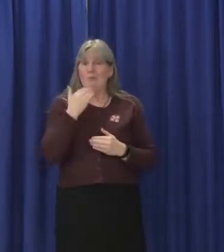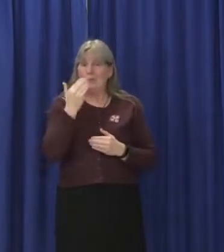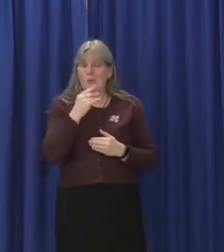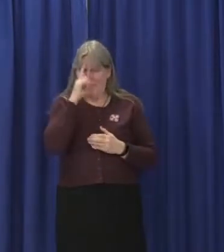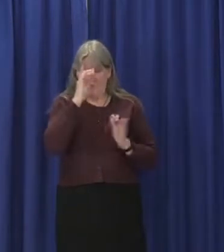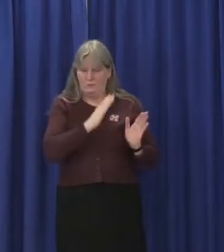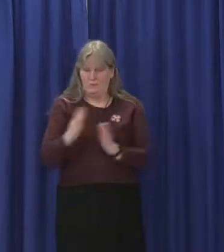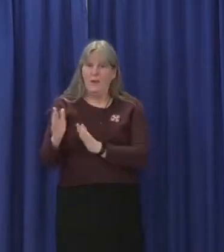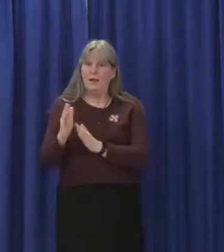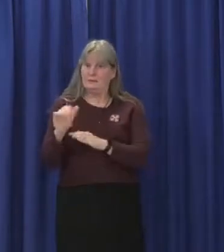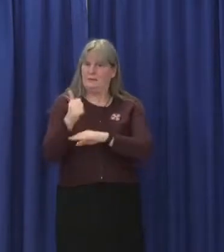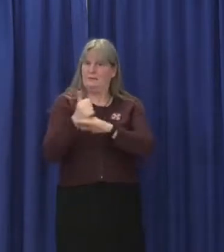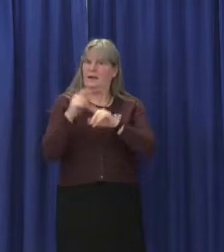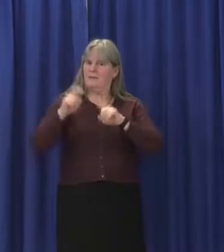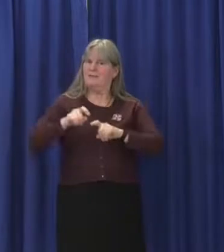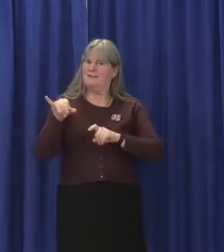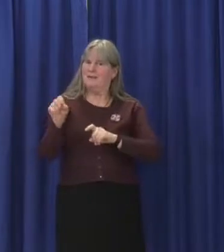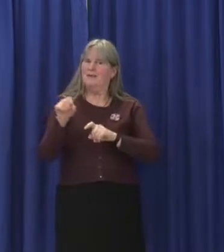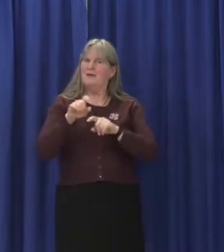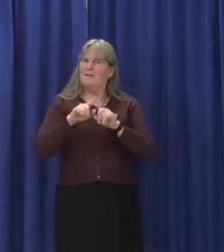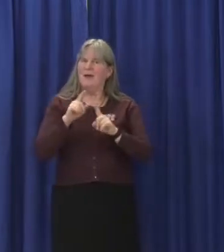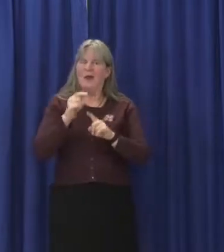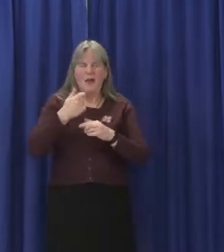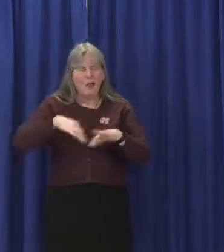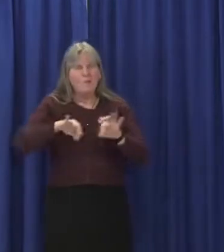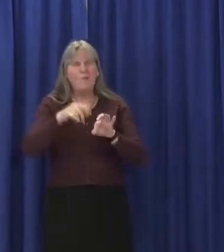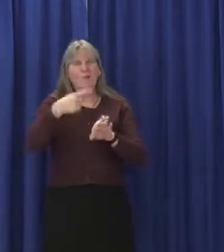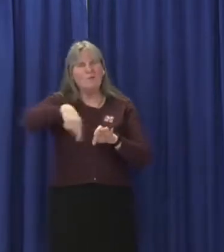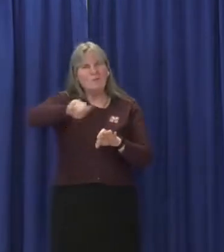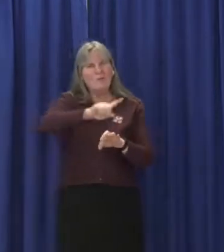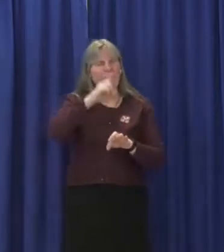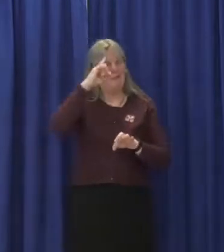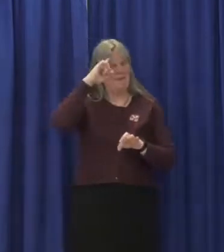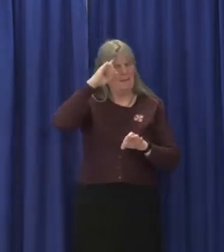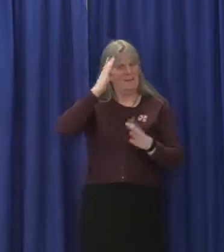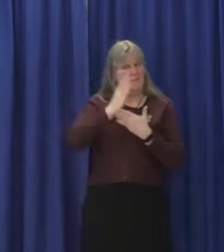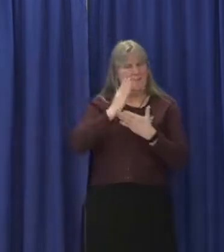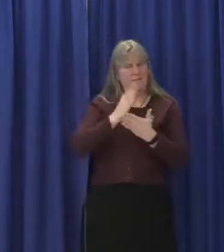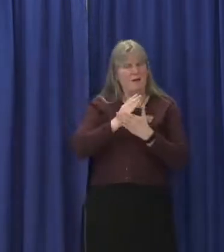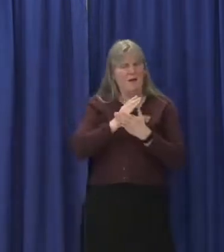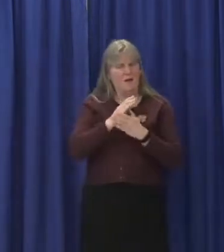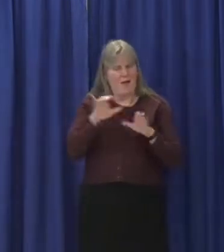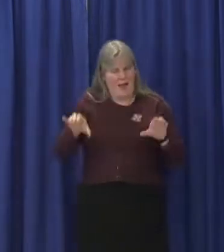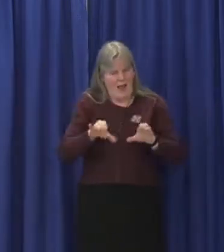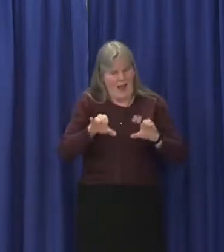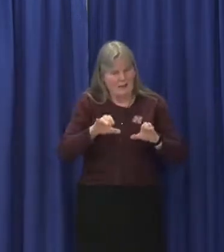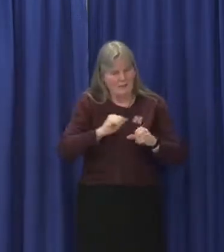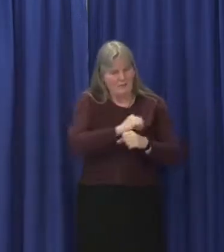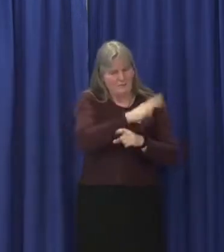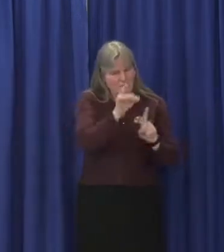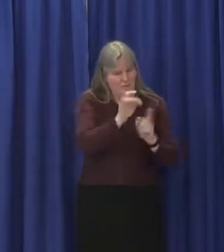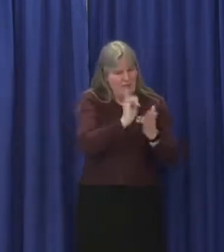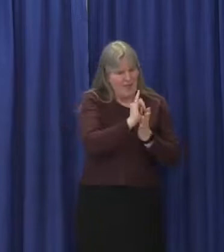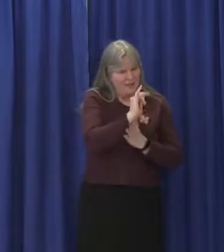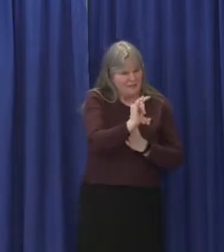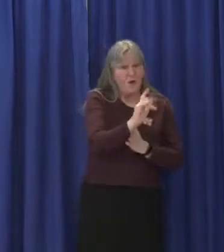testing, but again I think we all need to pivot away from an active case count, and more towards the specifics of the